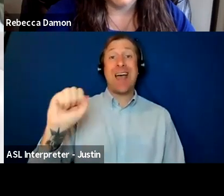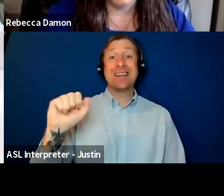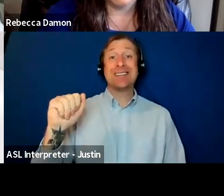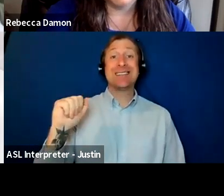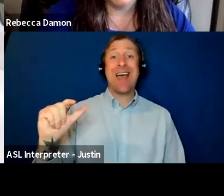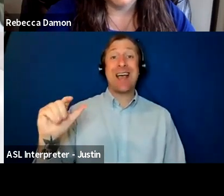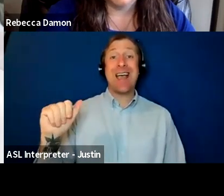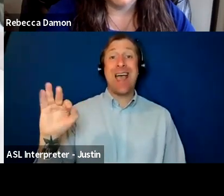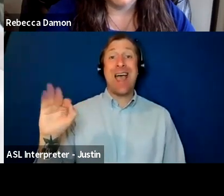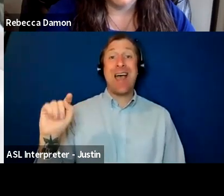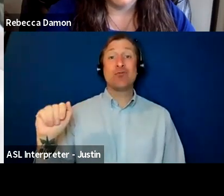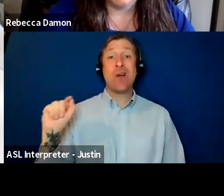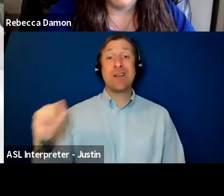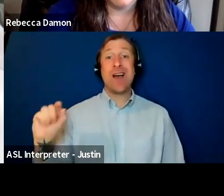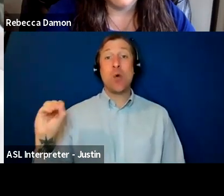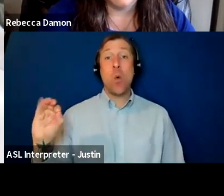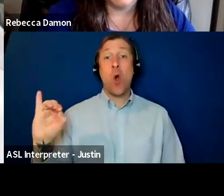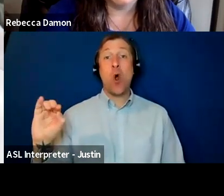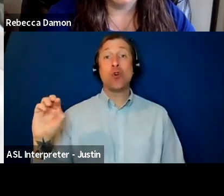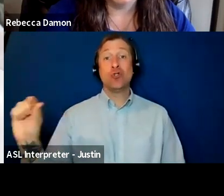We'll be pausing throughout so that our ASL interpreters,